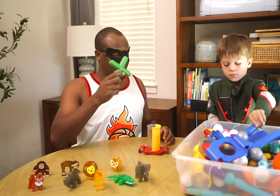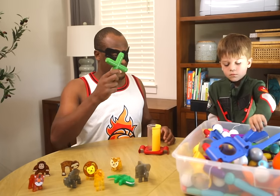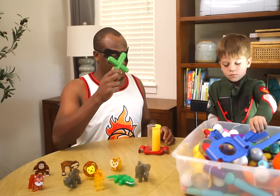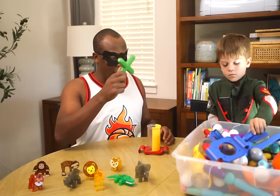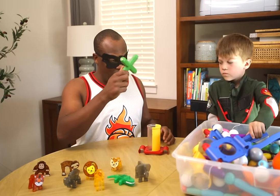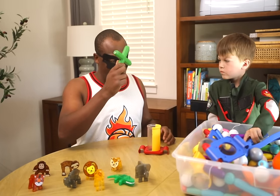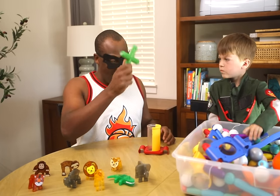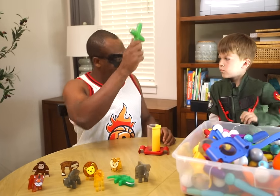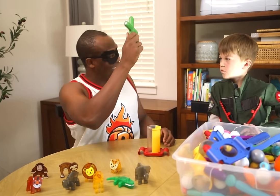It's the shape of an X.